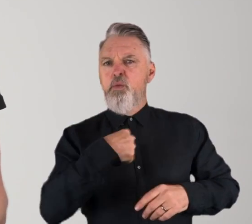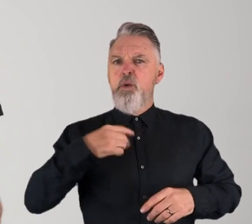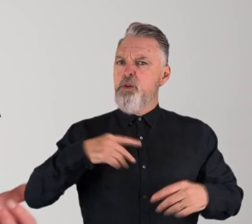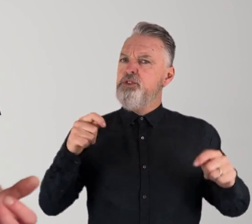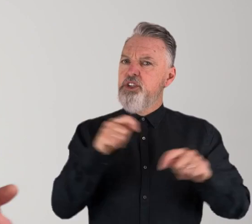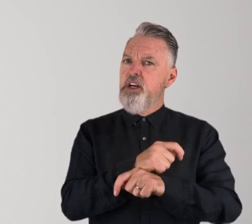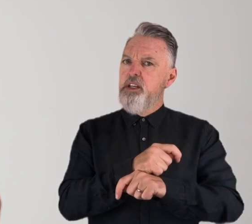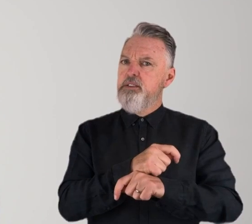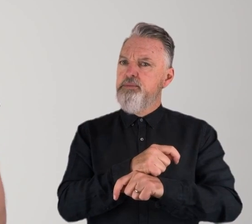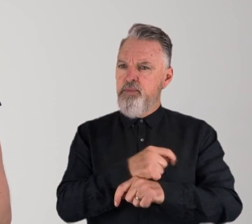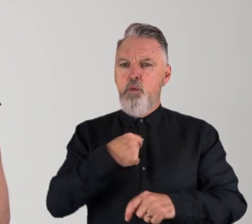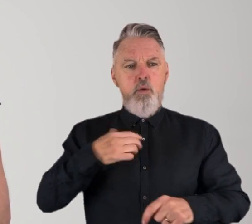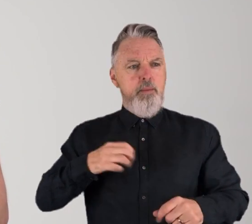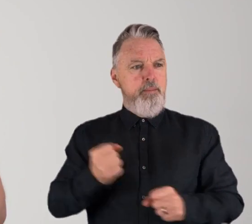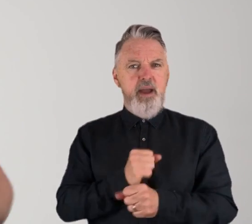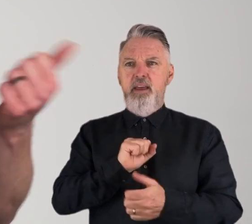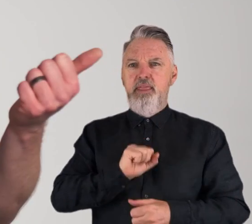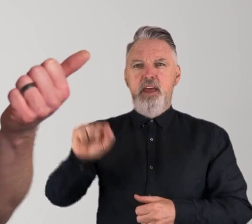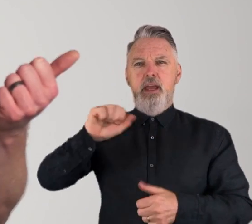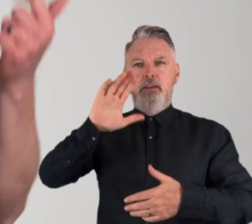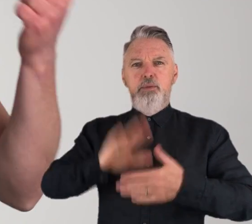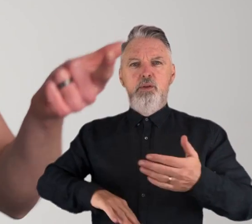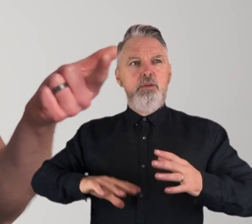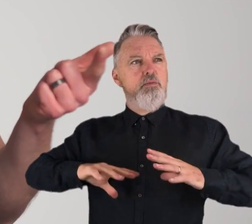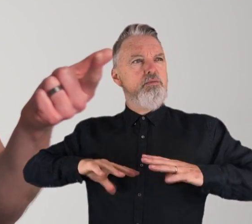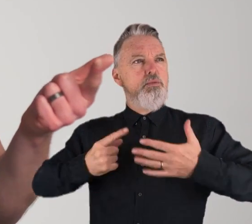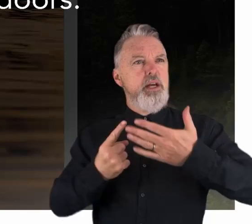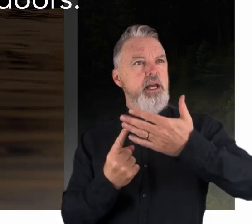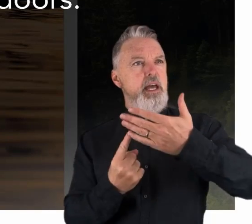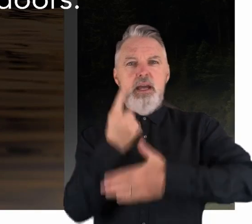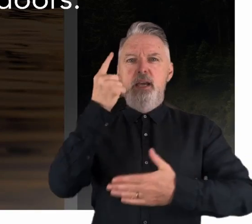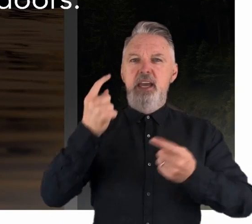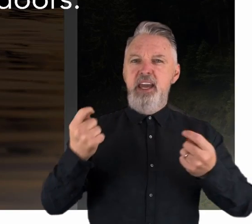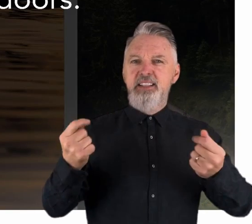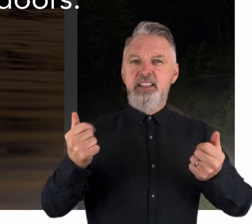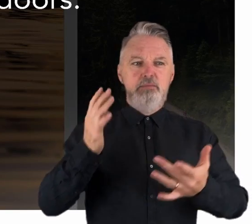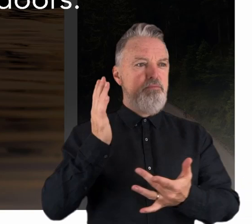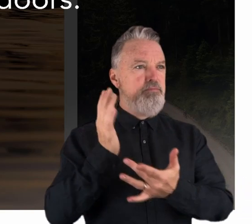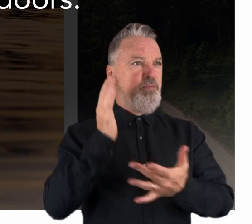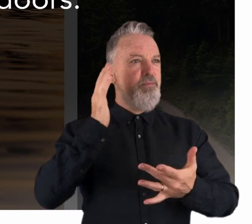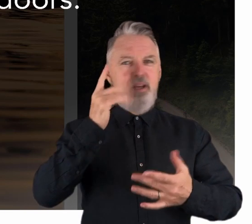We want to enable these experiences to happen easily, and spontaneously. We want to create a world where everyone